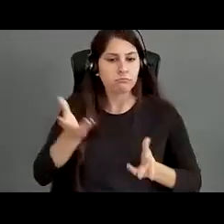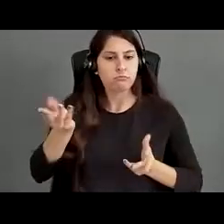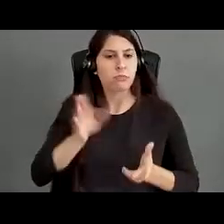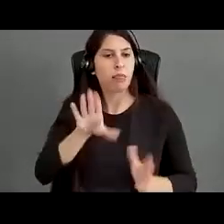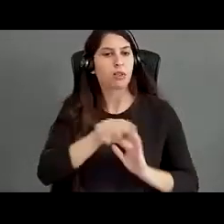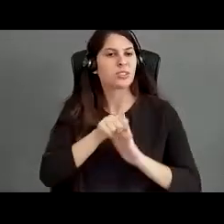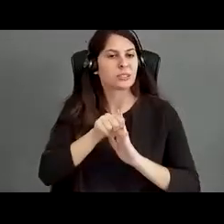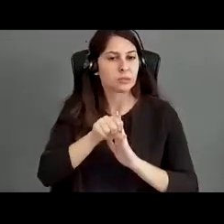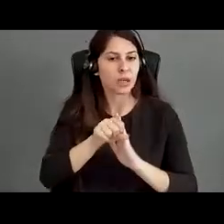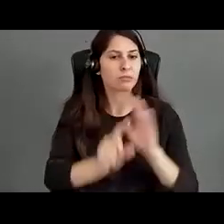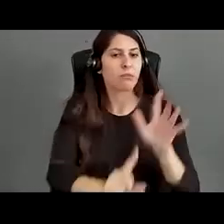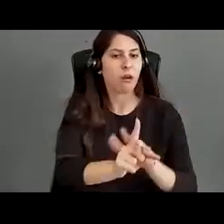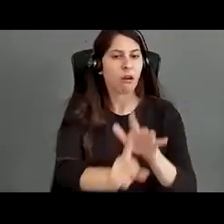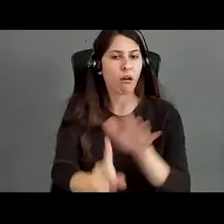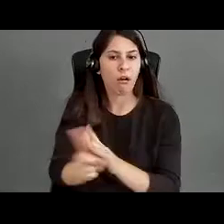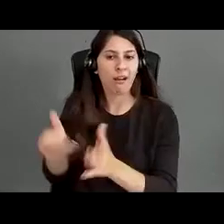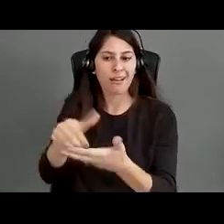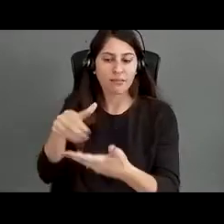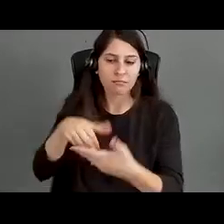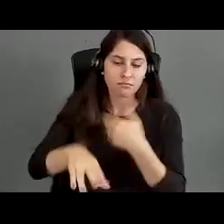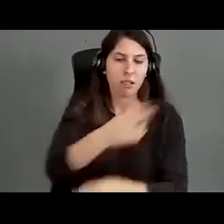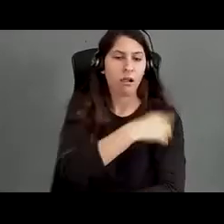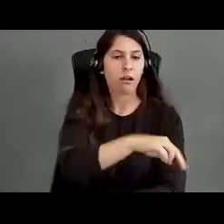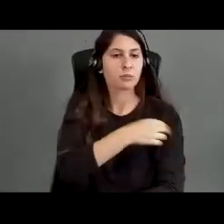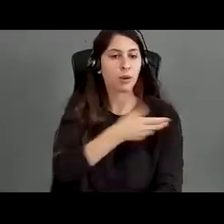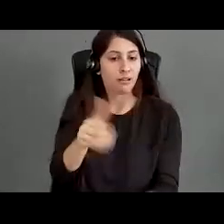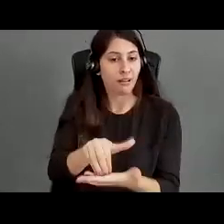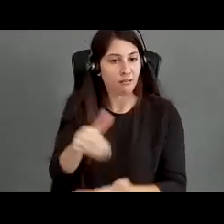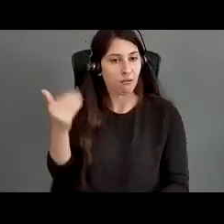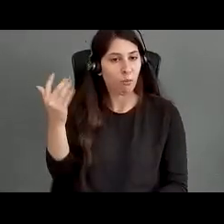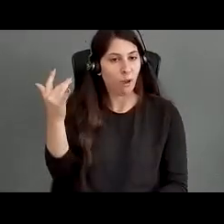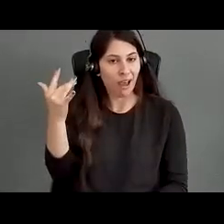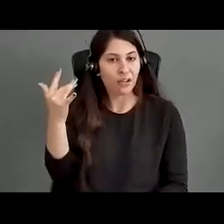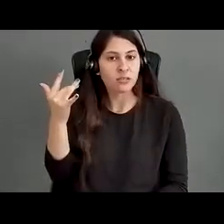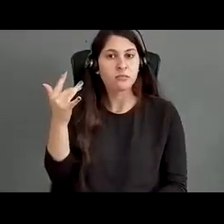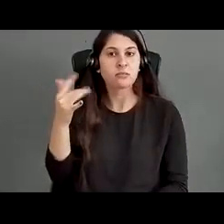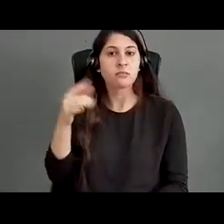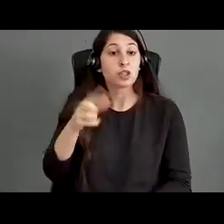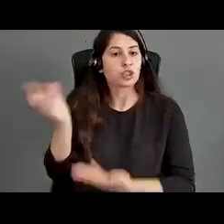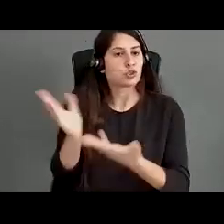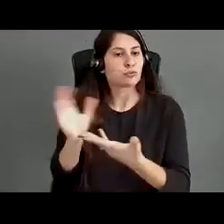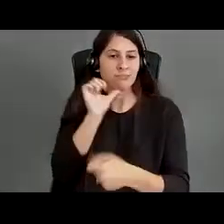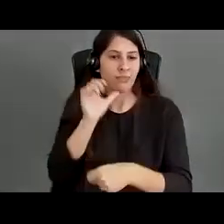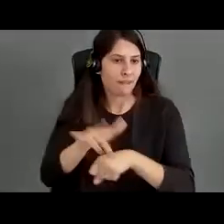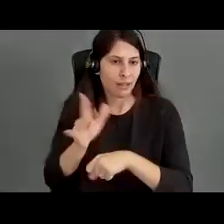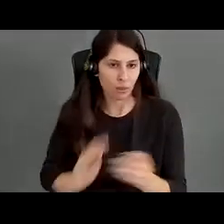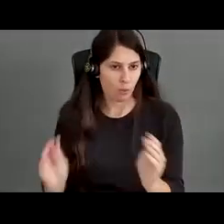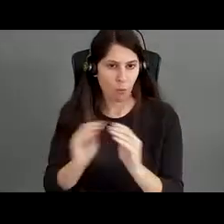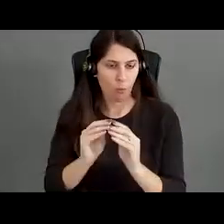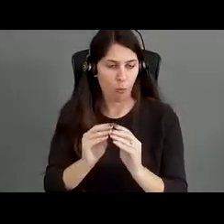that they had to go back in the hospital because those day-to-day services weren't there anymore.